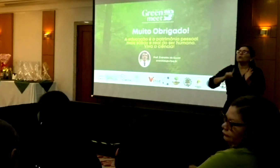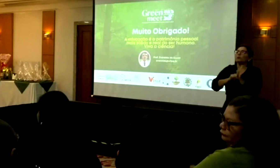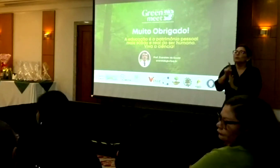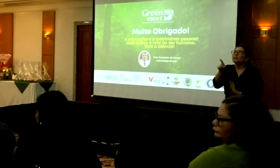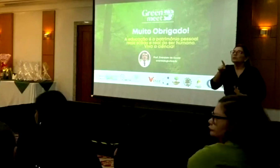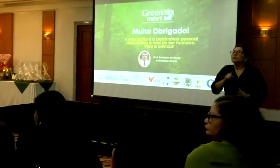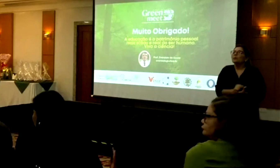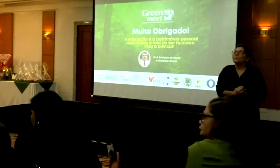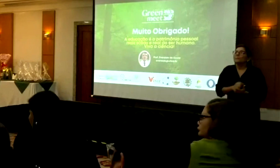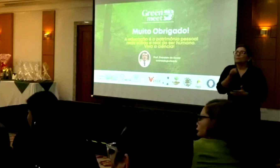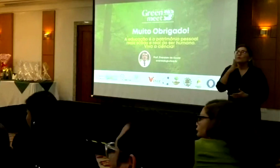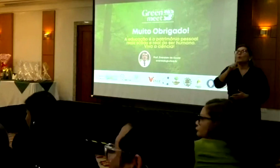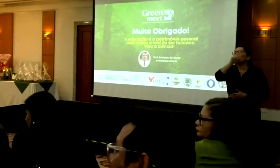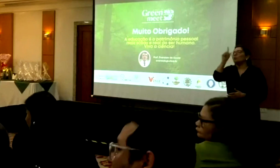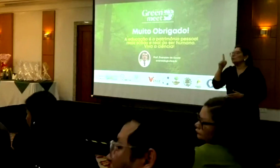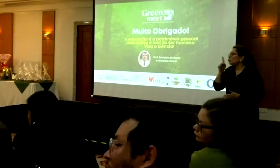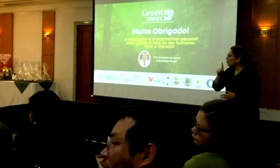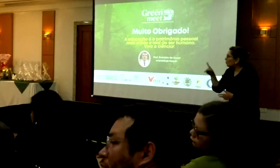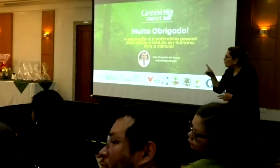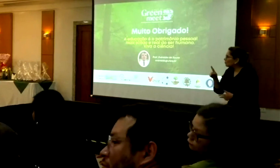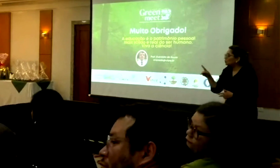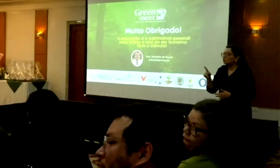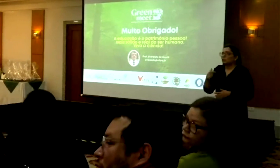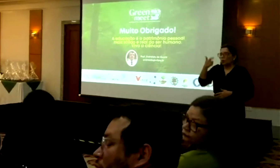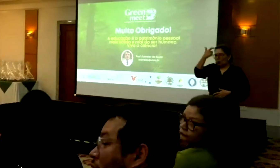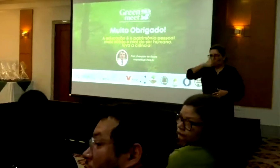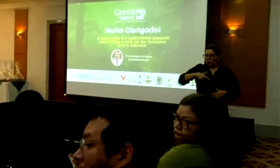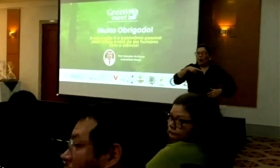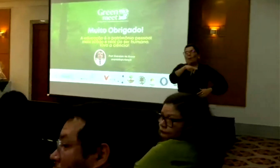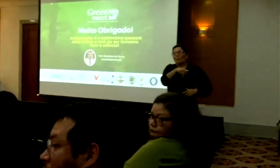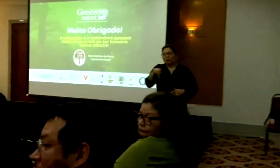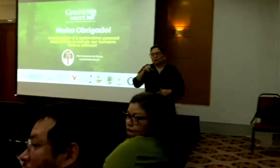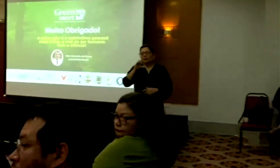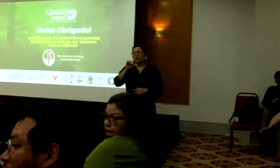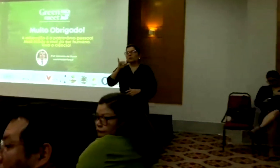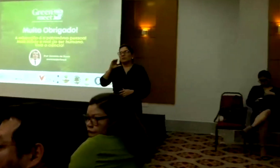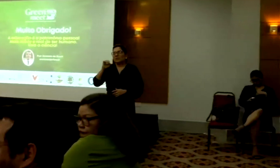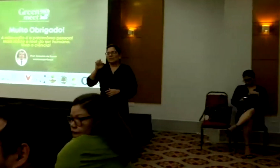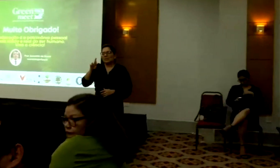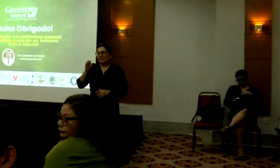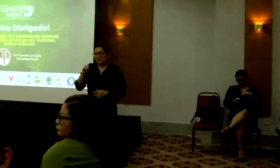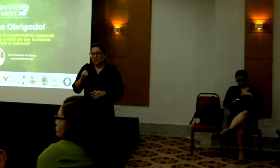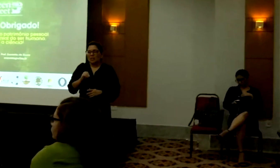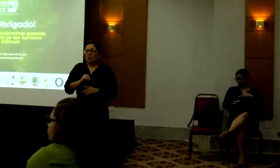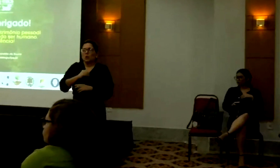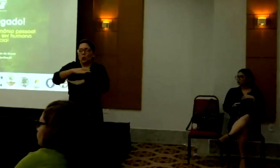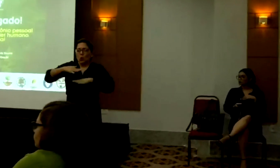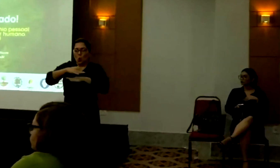good morning everyone , I'm Professor Cícero on my knees from Pará. This event